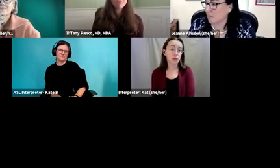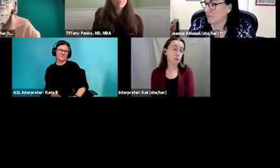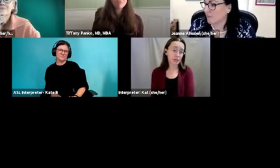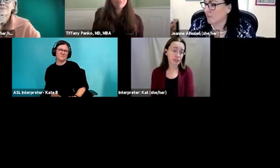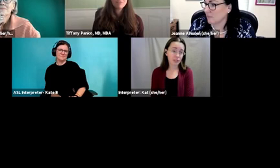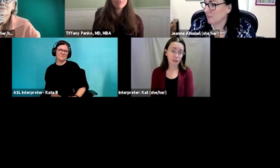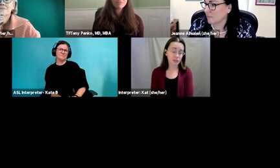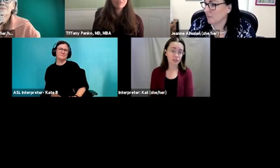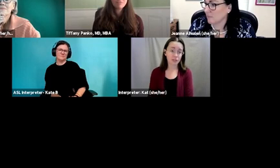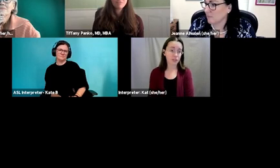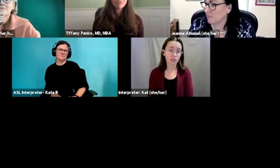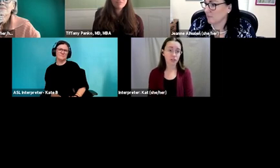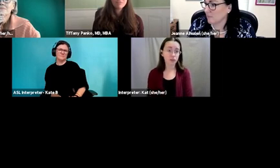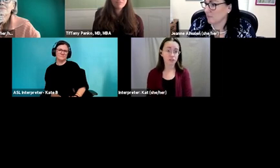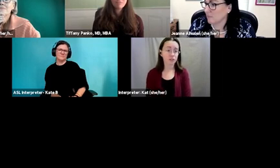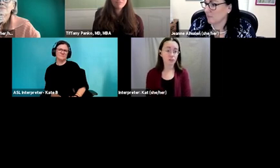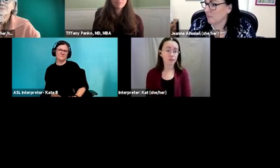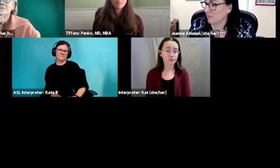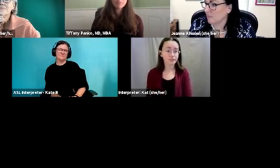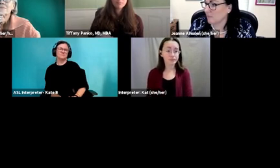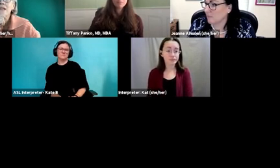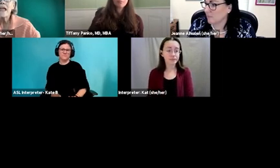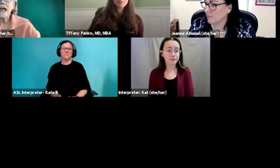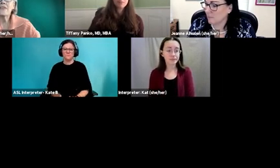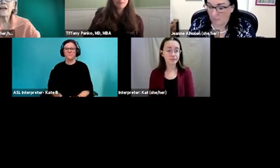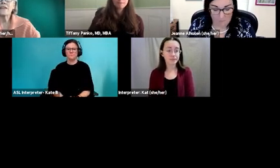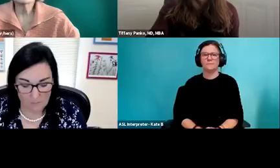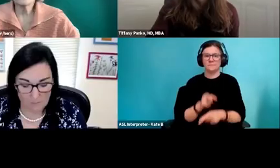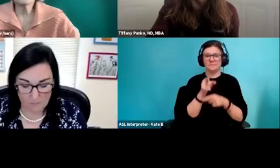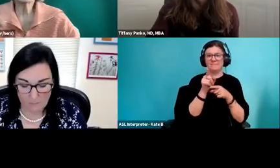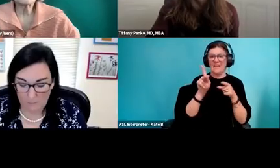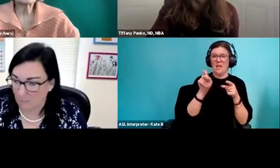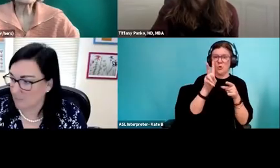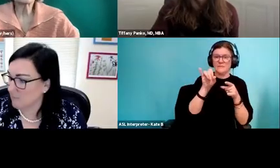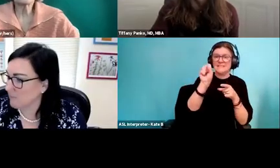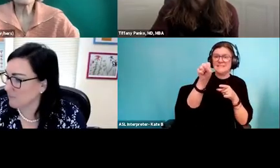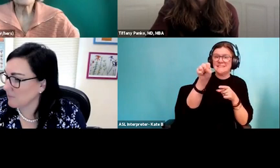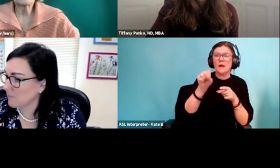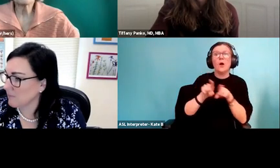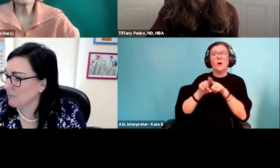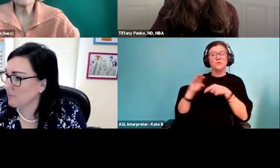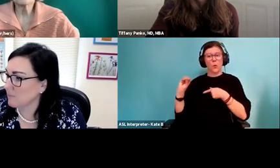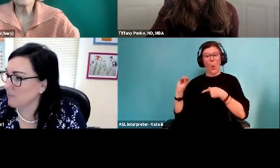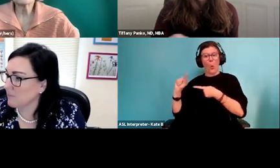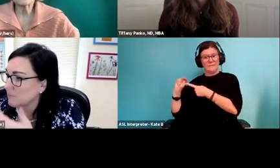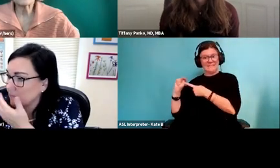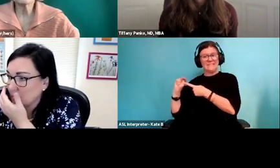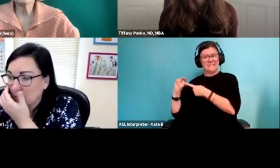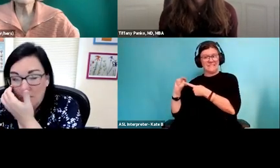where it would be great to have language and disability concordance as well. [DR. KRISTI KIRSCHNER:] And the OT can still be a very important part of that team